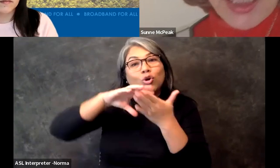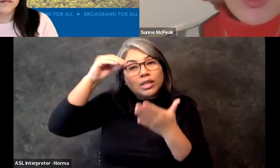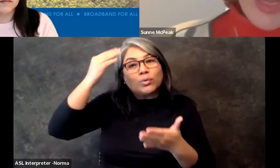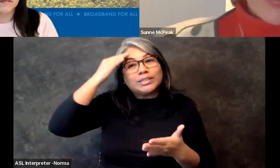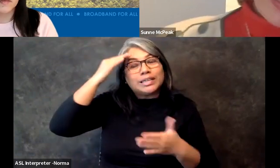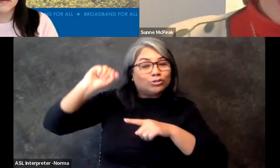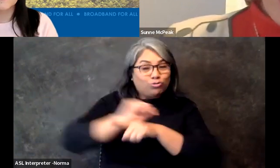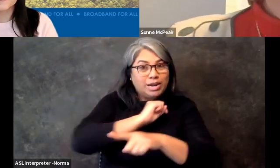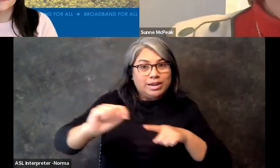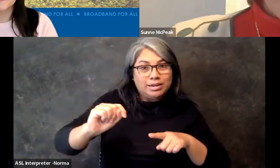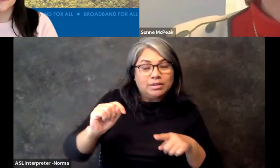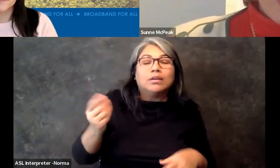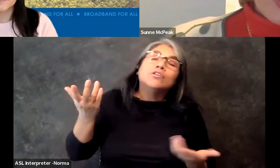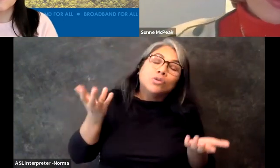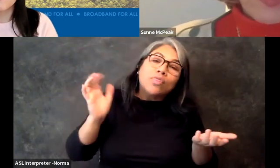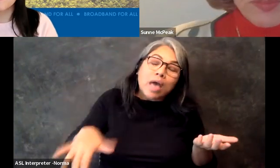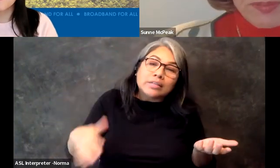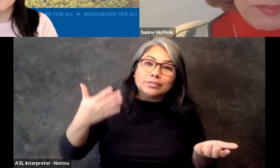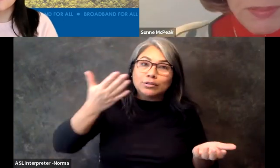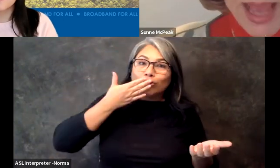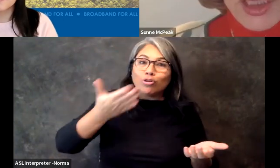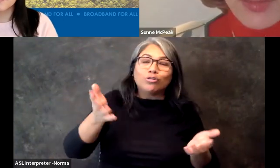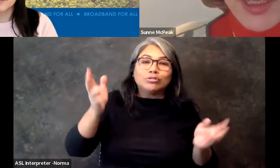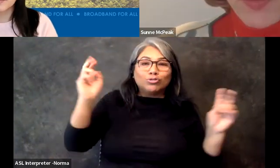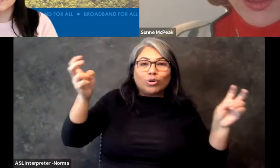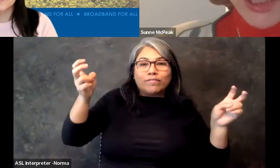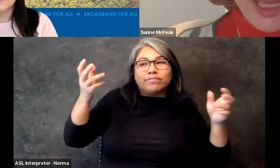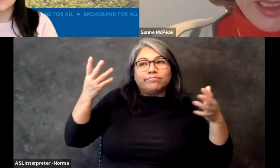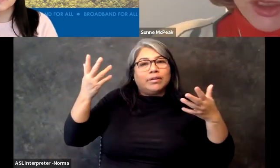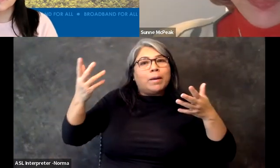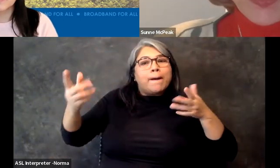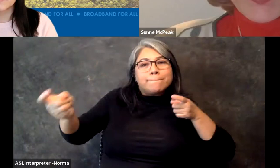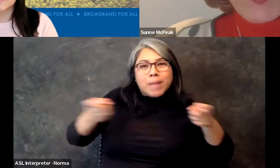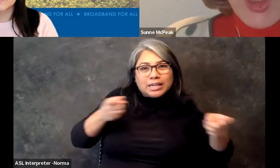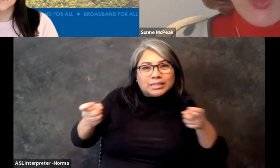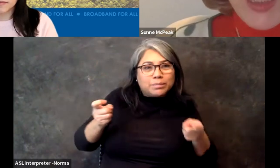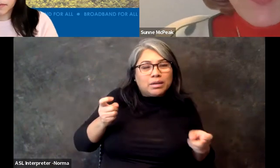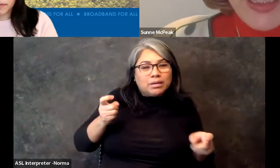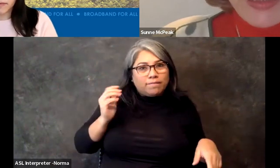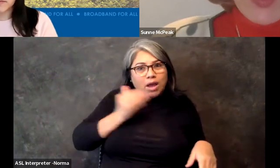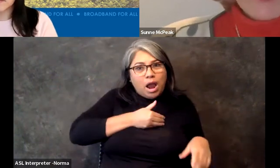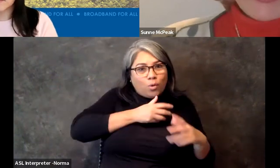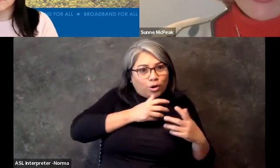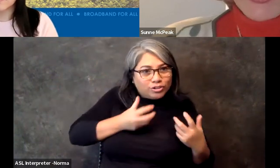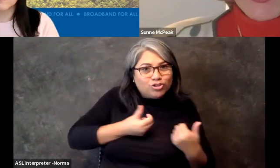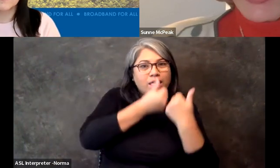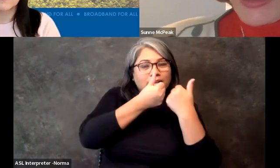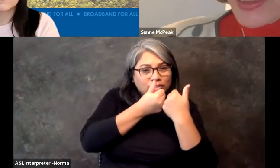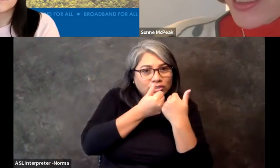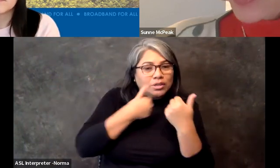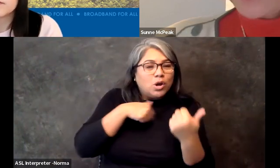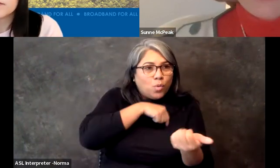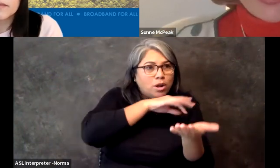so that's a a good sort of management of the challenge quantifying what we need to do, and